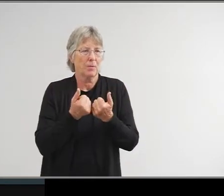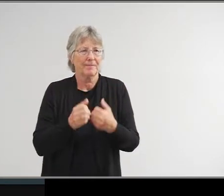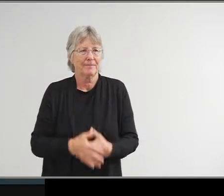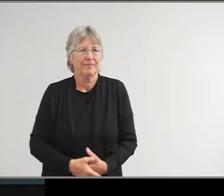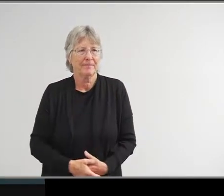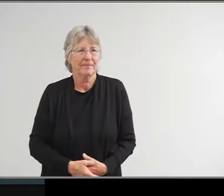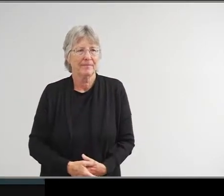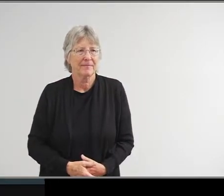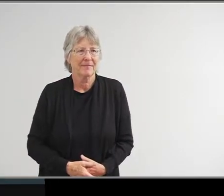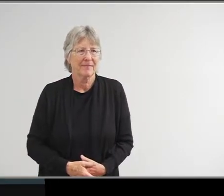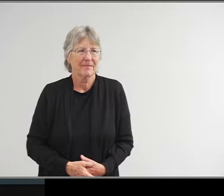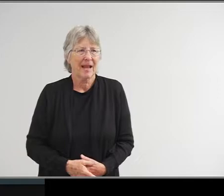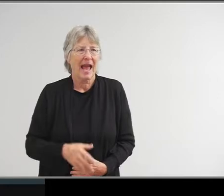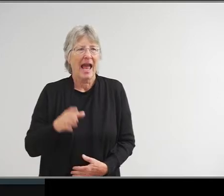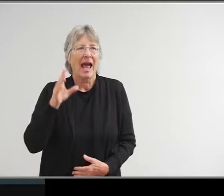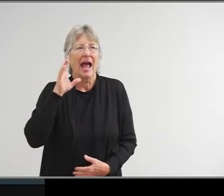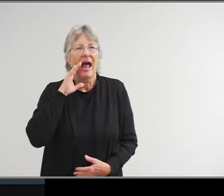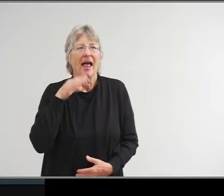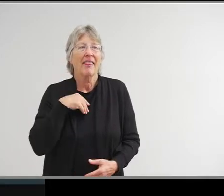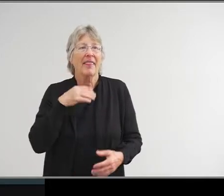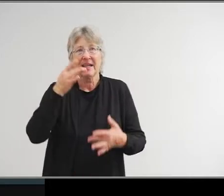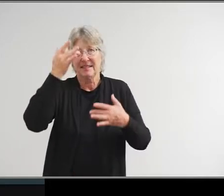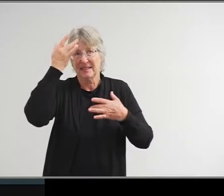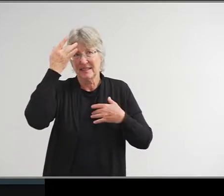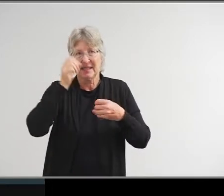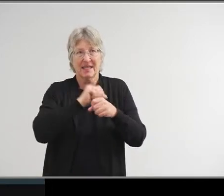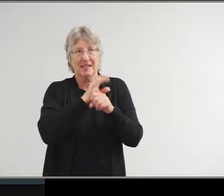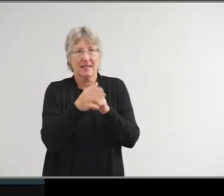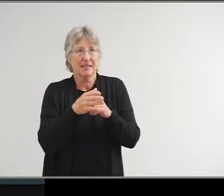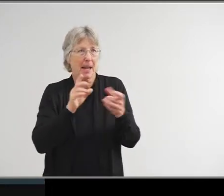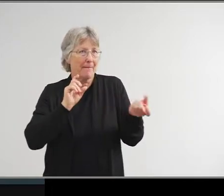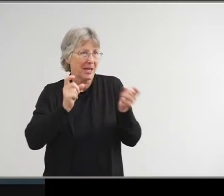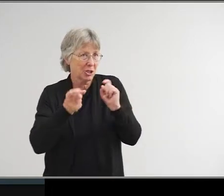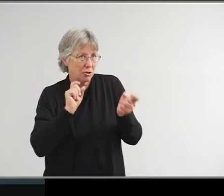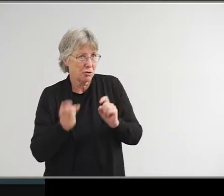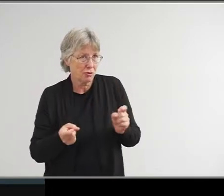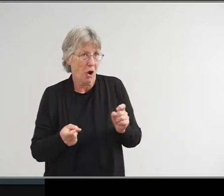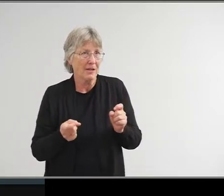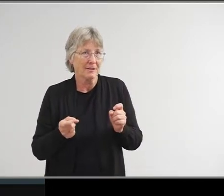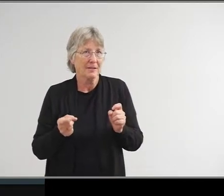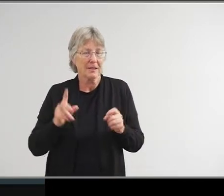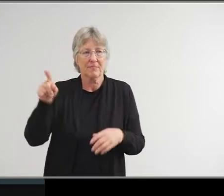The case rate has been adjusted in the governor's plan, the Safe Schools For All Plan.